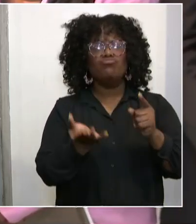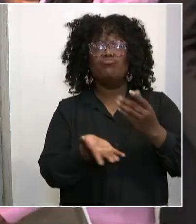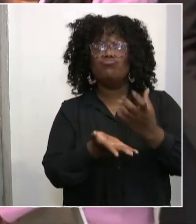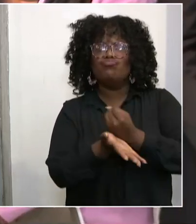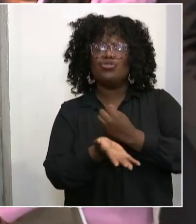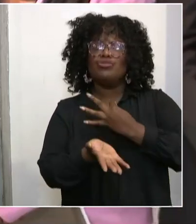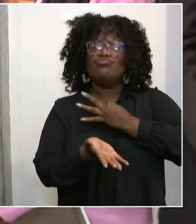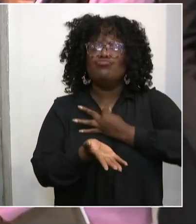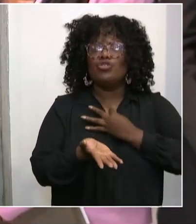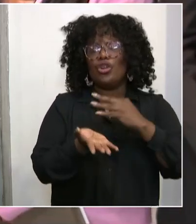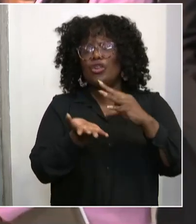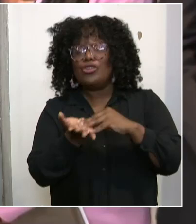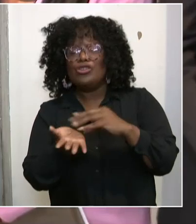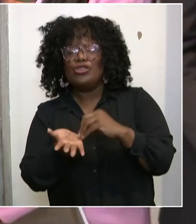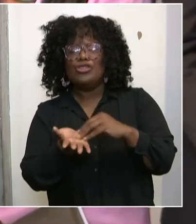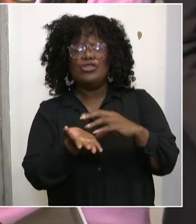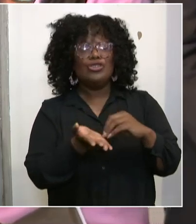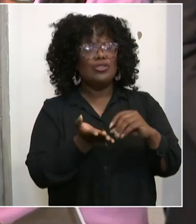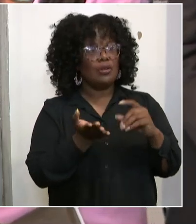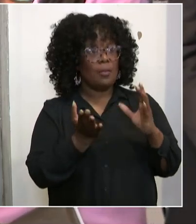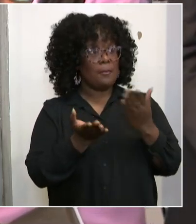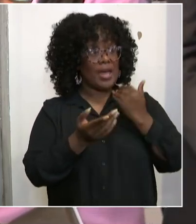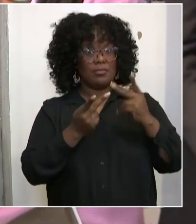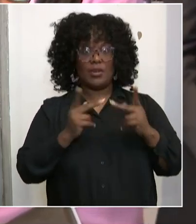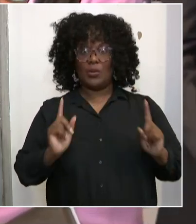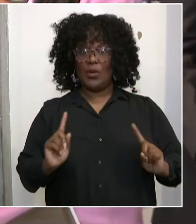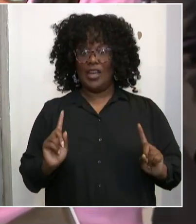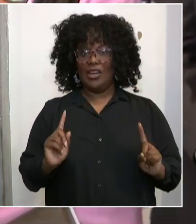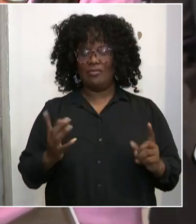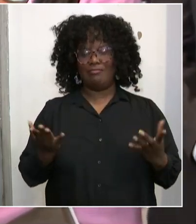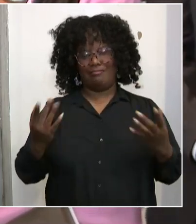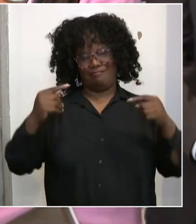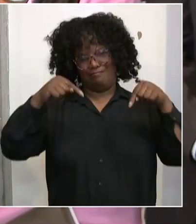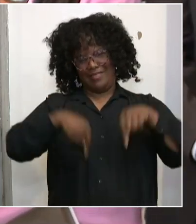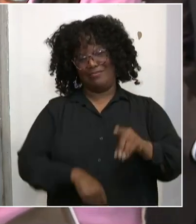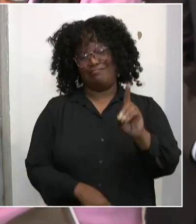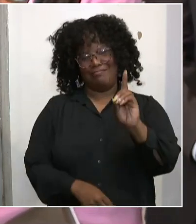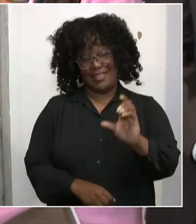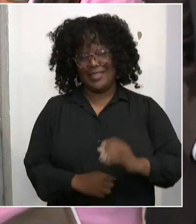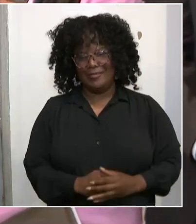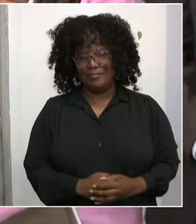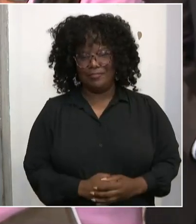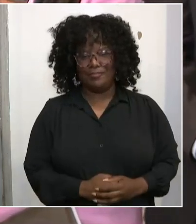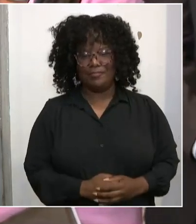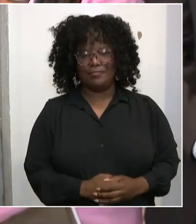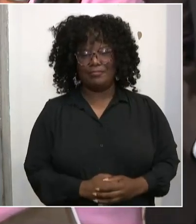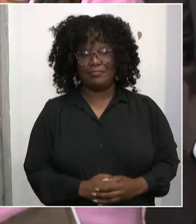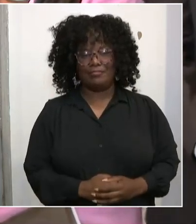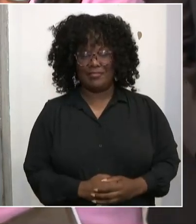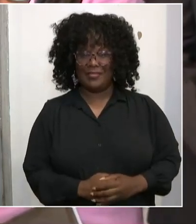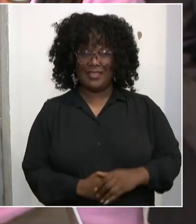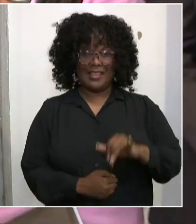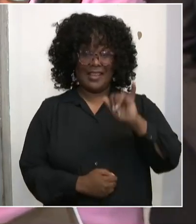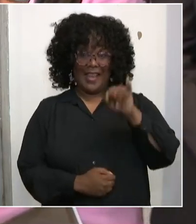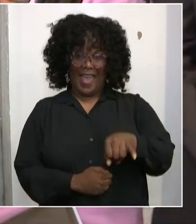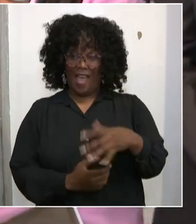So it's always my pleasure to represent Washington in terms of promoting our destination to conventions and to the global community,